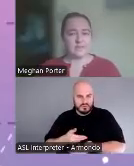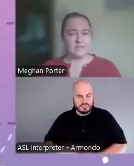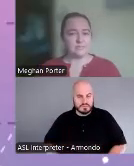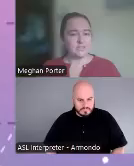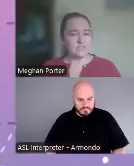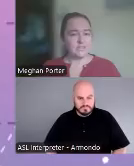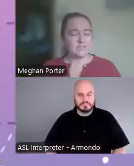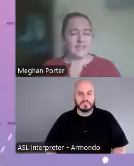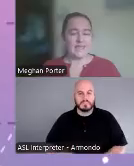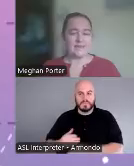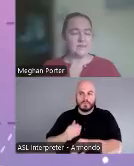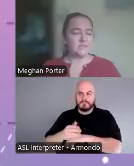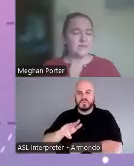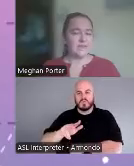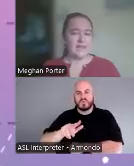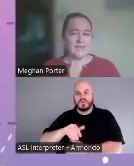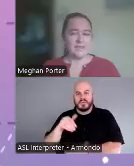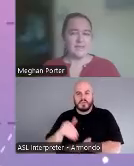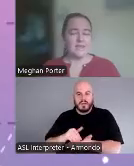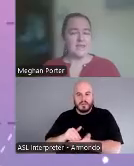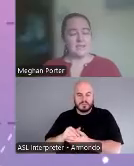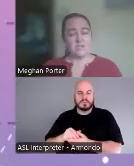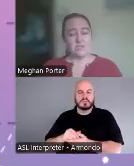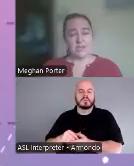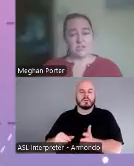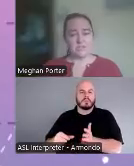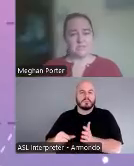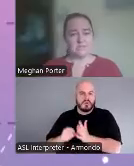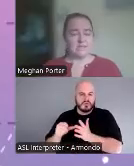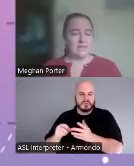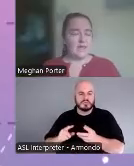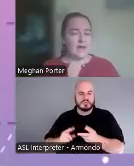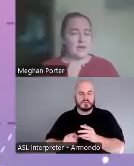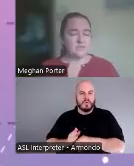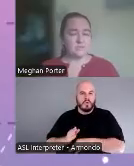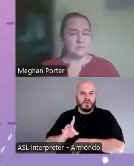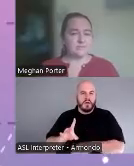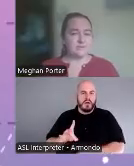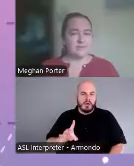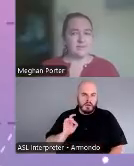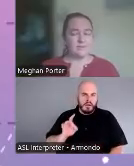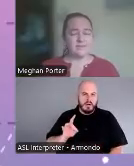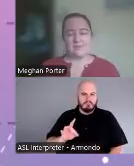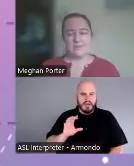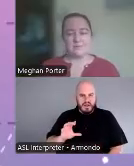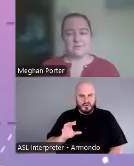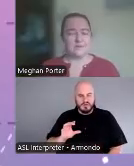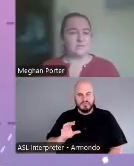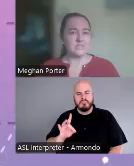impressions and 880 interactions. So we can see that people really appreciate